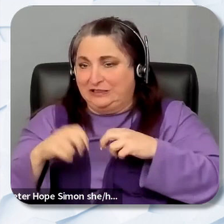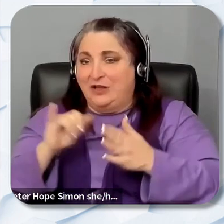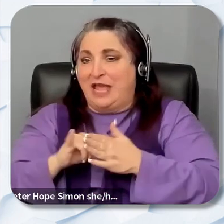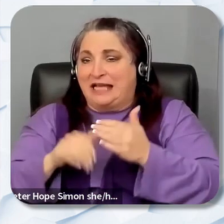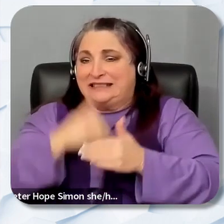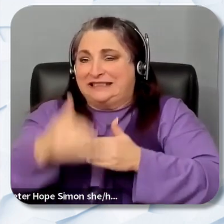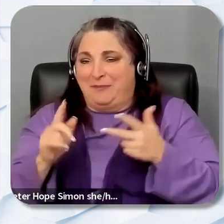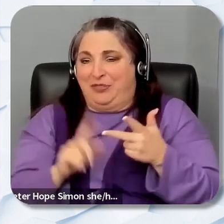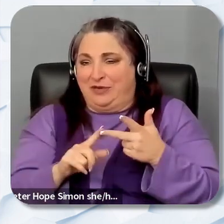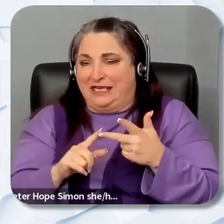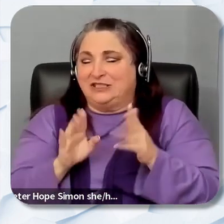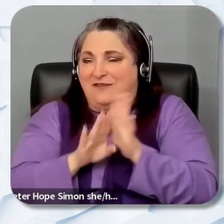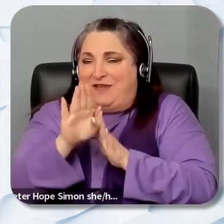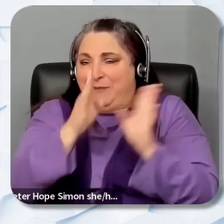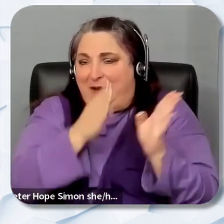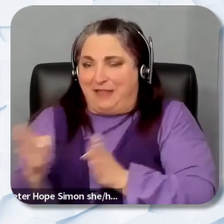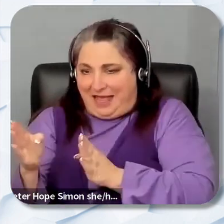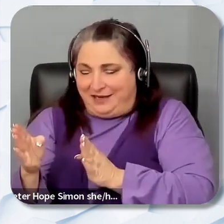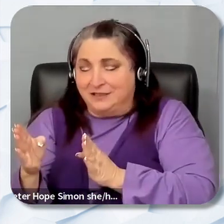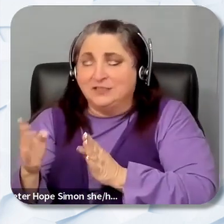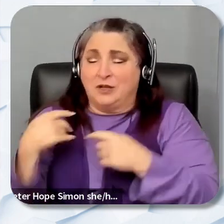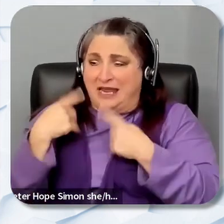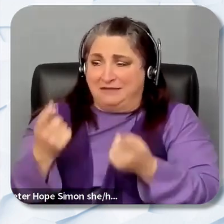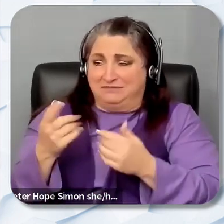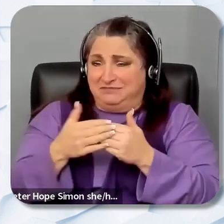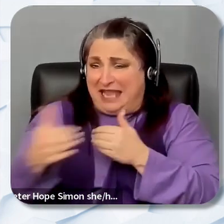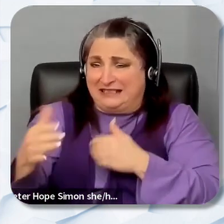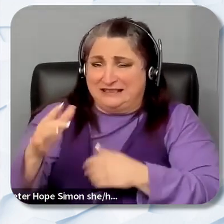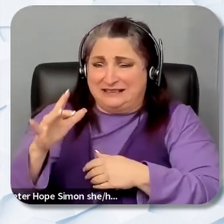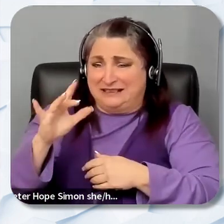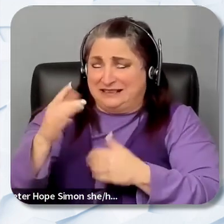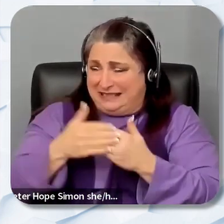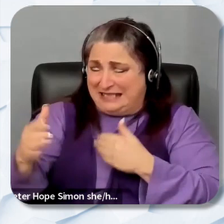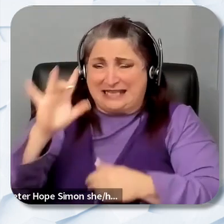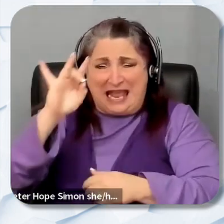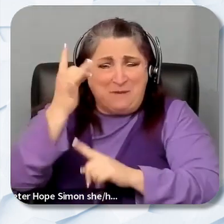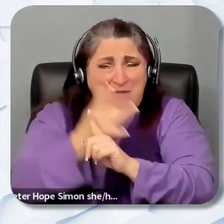the next eight months or so you all will be walking through this process. Step 1, Step